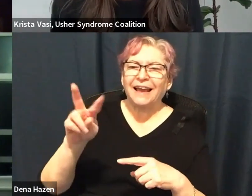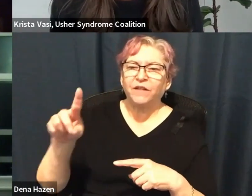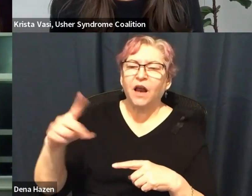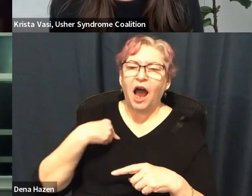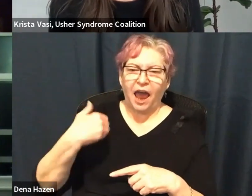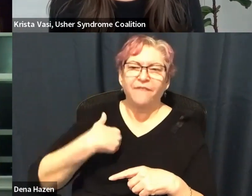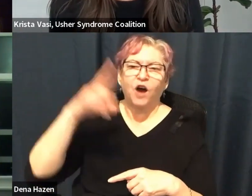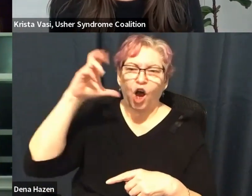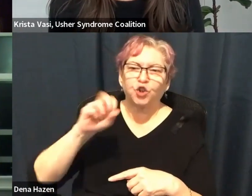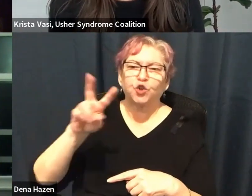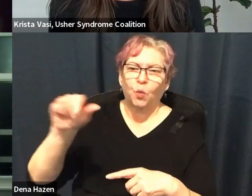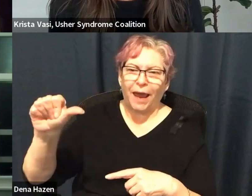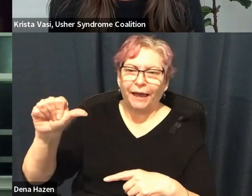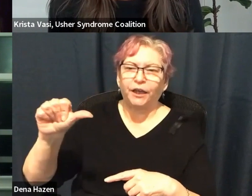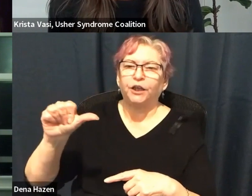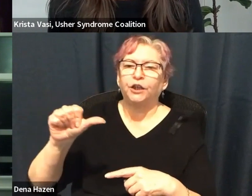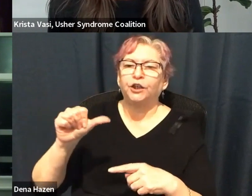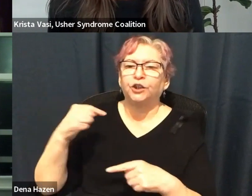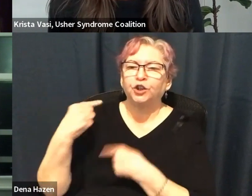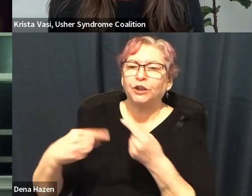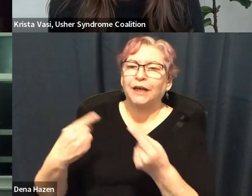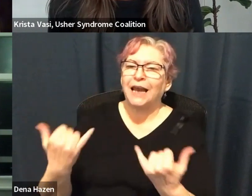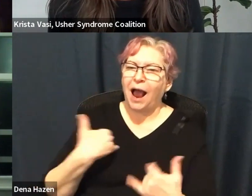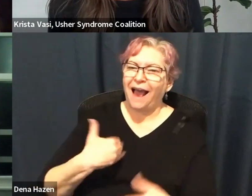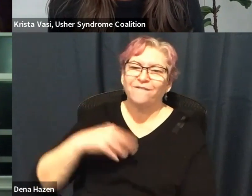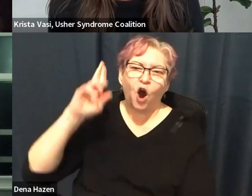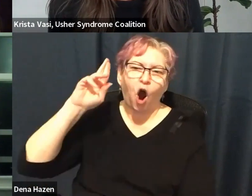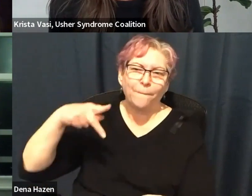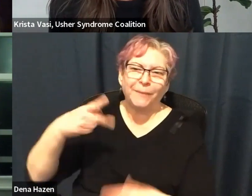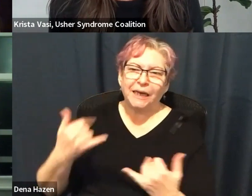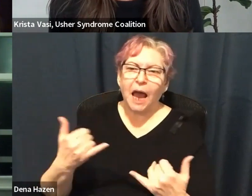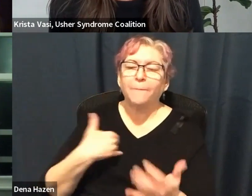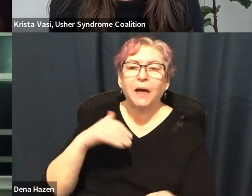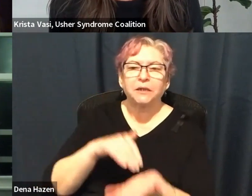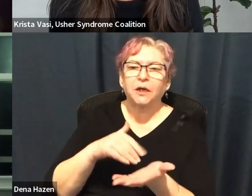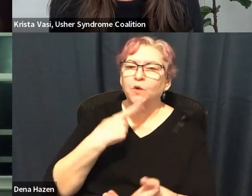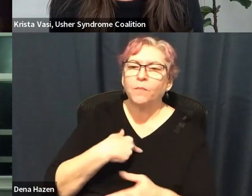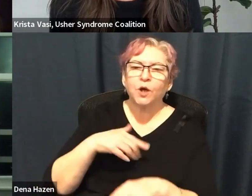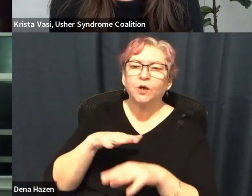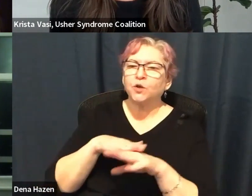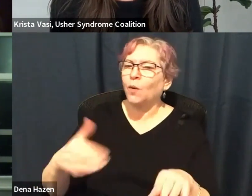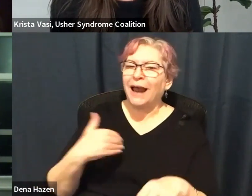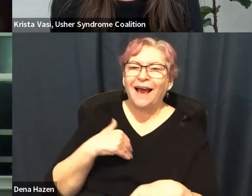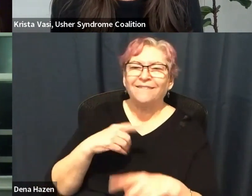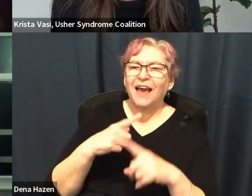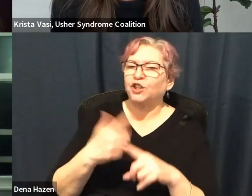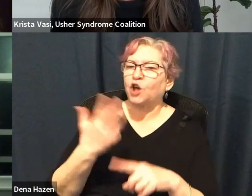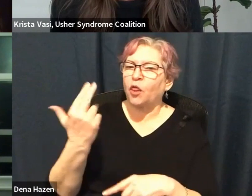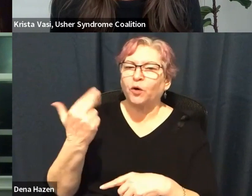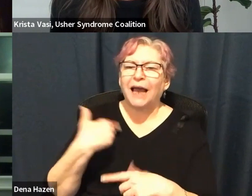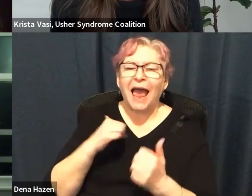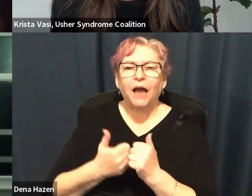I'm more affected at this time with RP as part of my disease. My doctor says I don't have exon 13. How can I tell if I have the exon 13